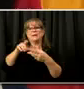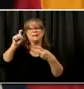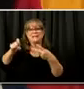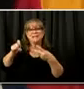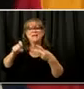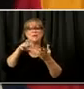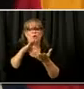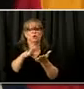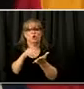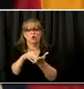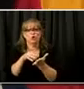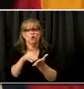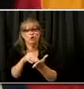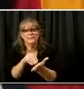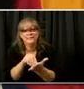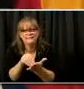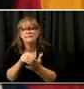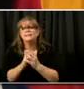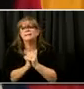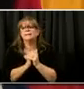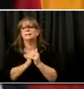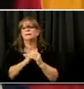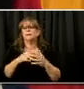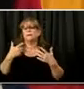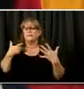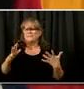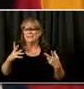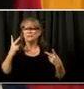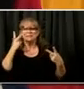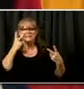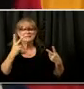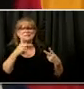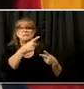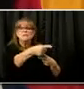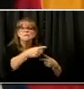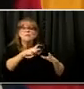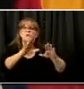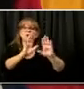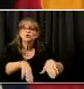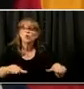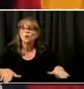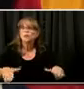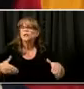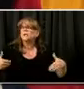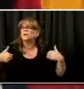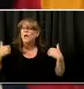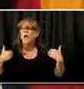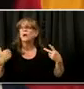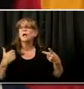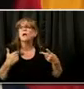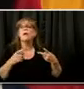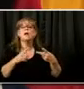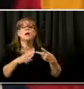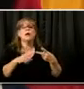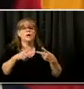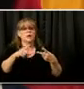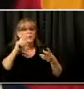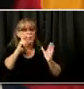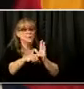this pandemic we've seen significant learning loss in our younger ages we need to turn that around across the country we're seeing as the governor mentioned learning loss